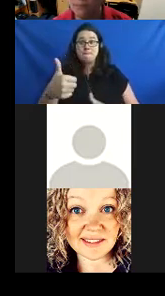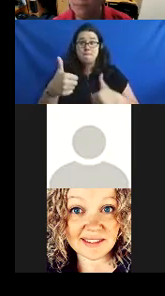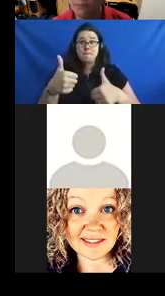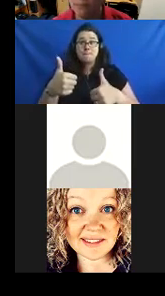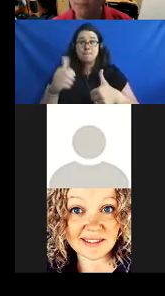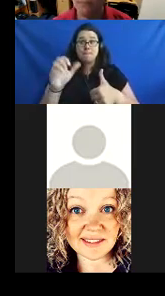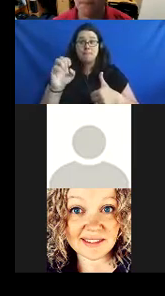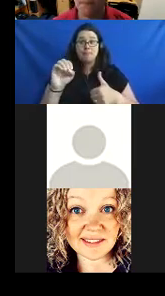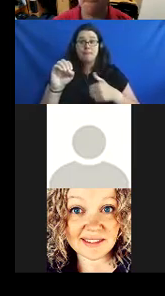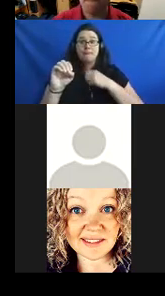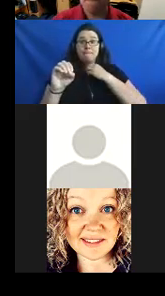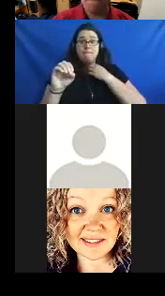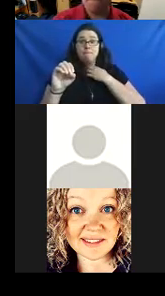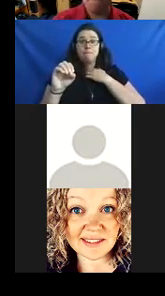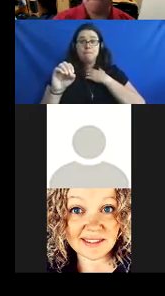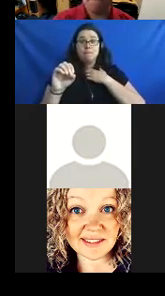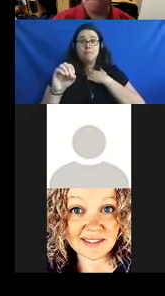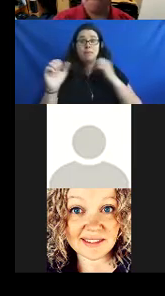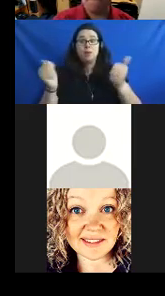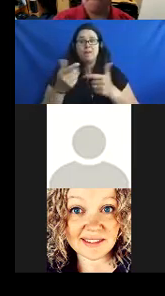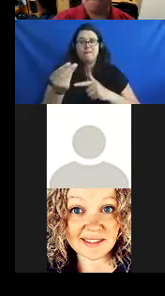WE WANTED TO GIVE EVERYONE A FEW MINUTES TO REST YOUR